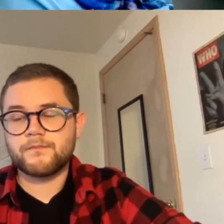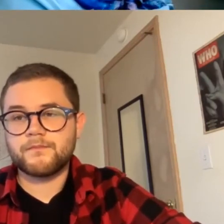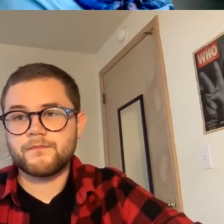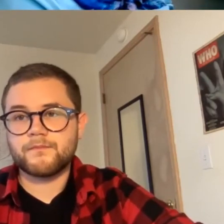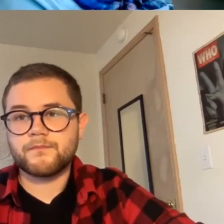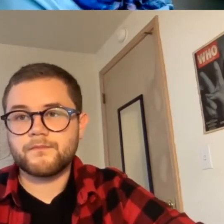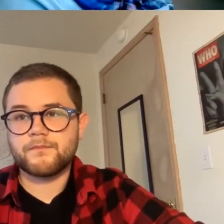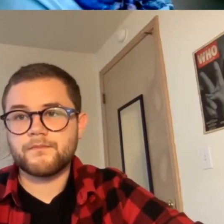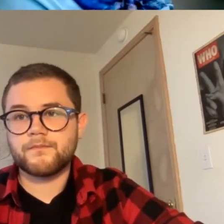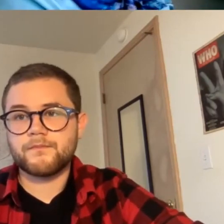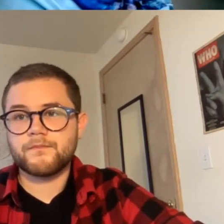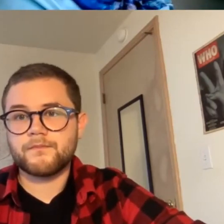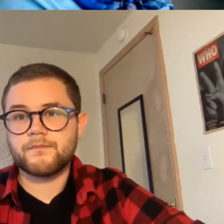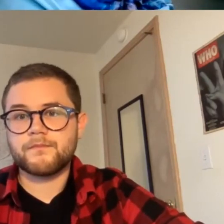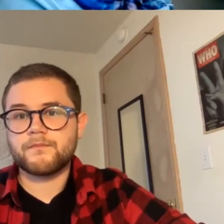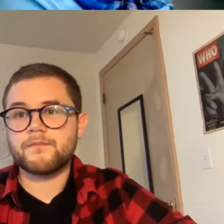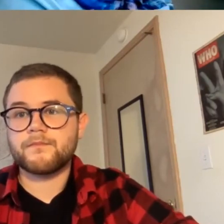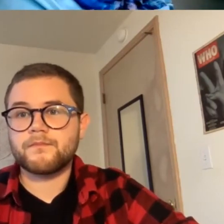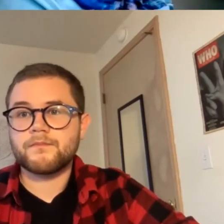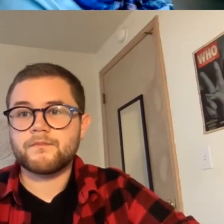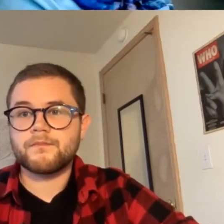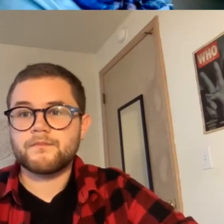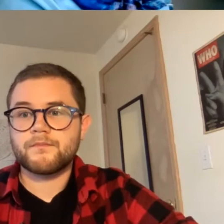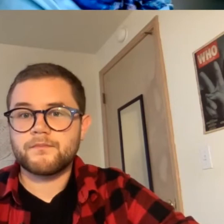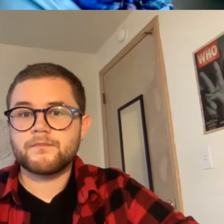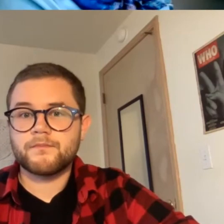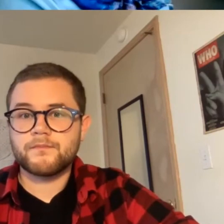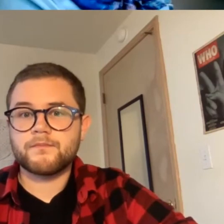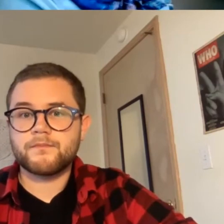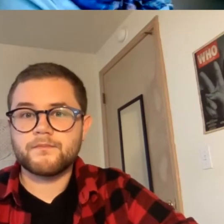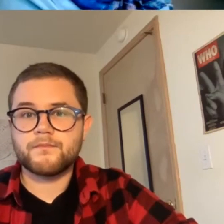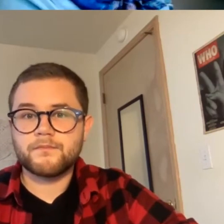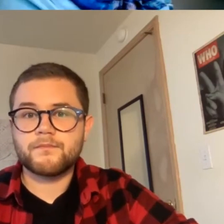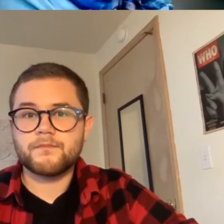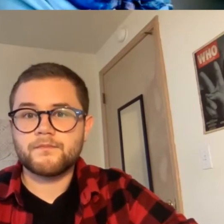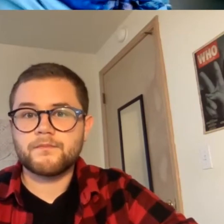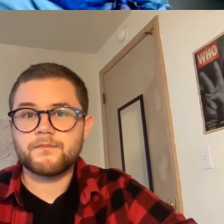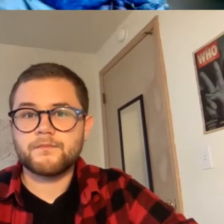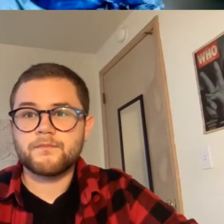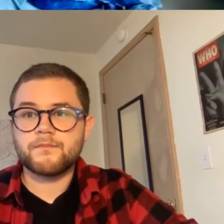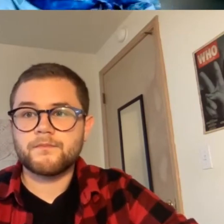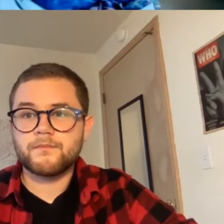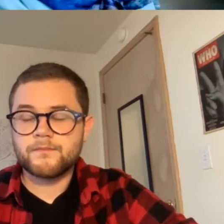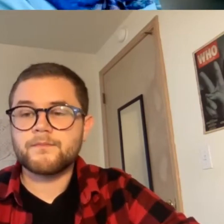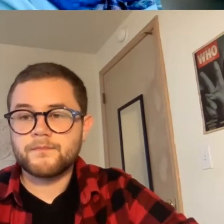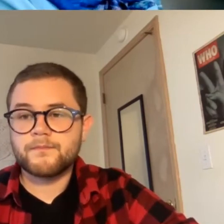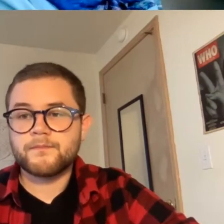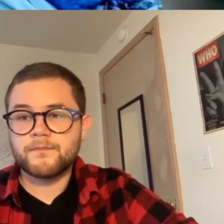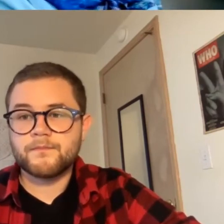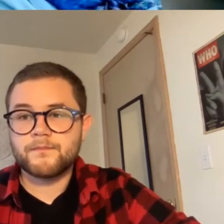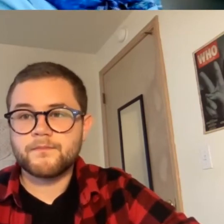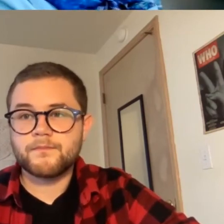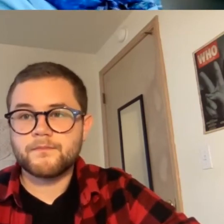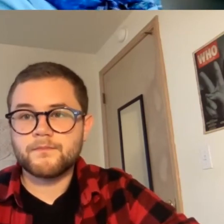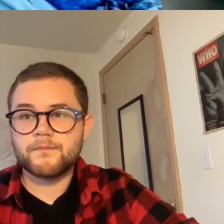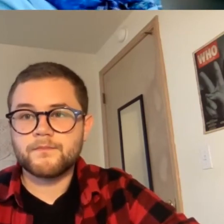doesn't have anything to do with what our body size is. We can all be healthy at whatever size we are.